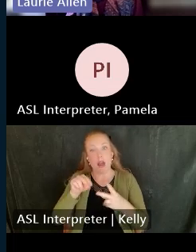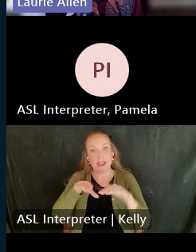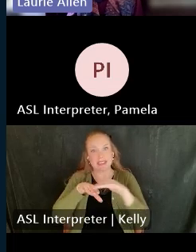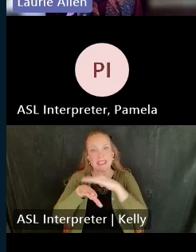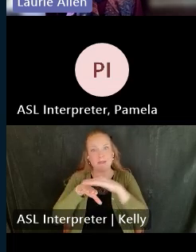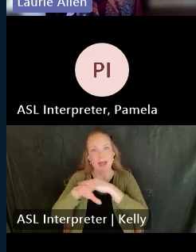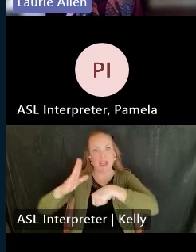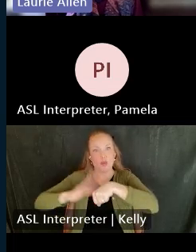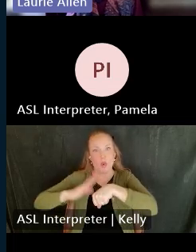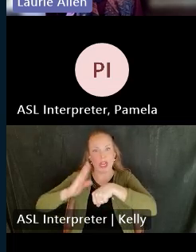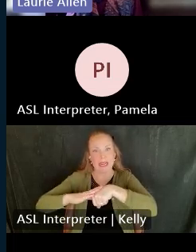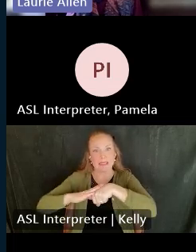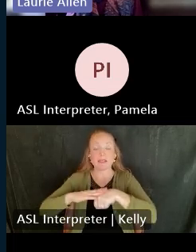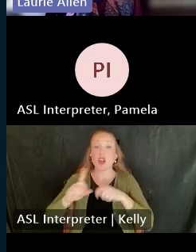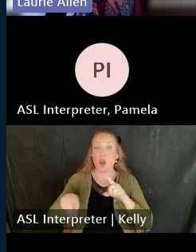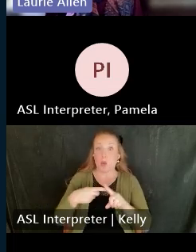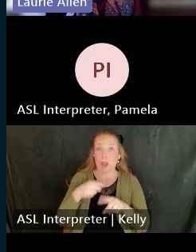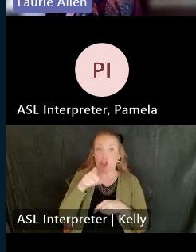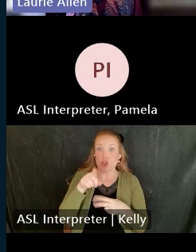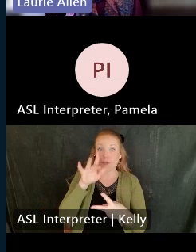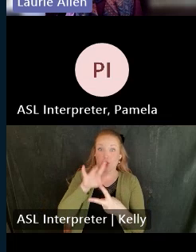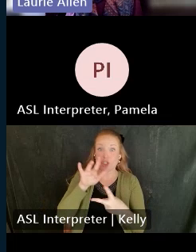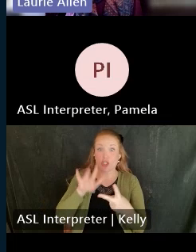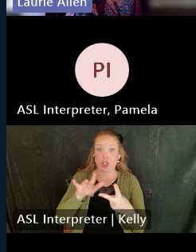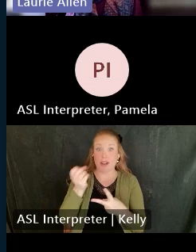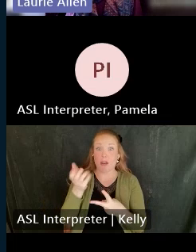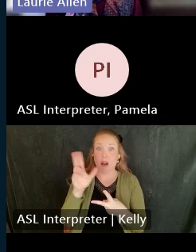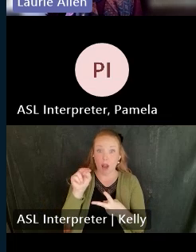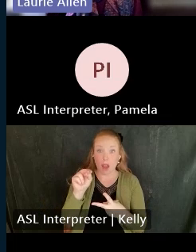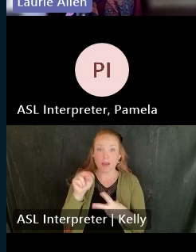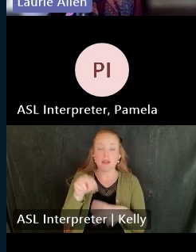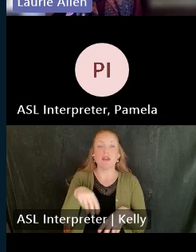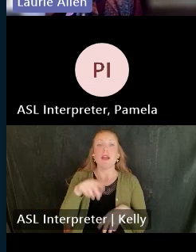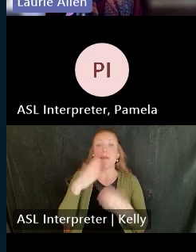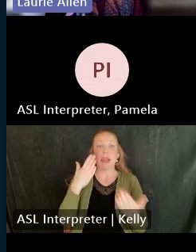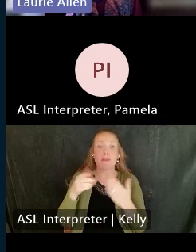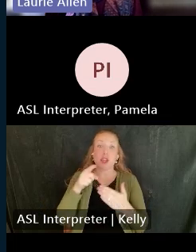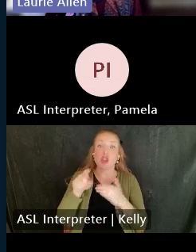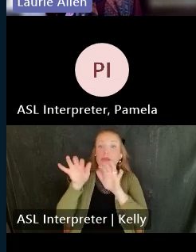And when you do that, when you've introduced an accessibility issue in your email, it's going to, at the top of your email,